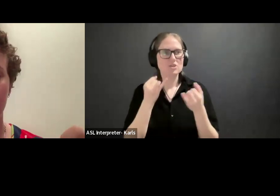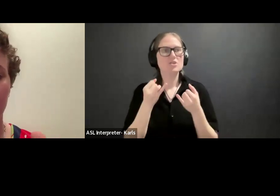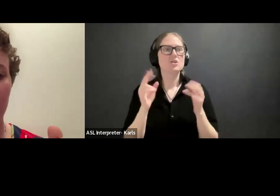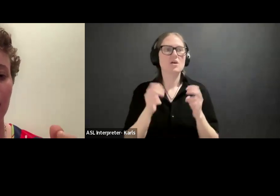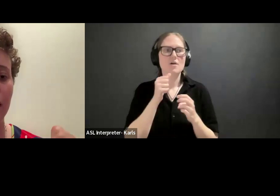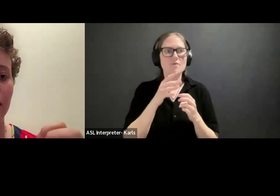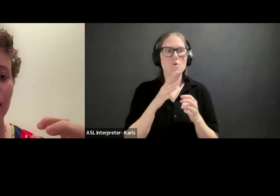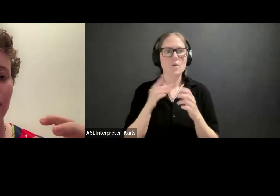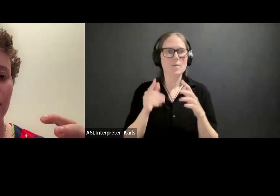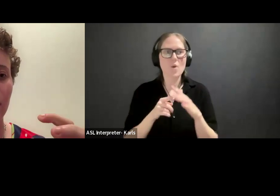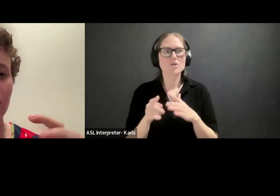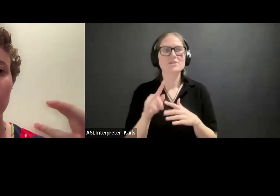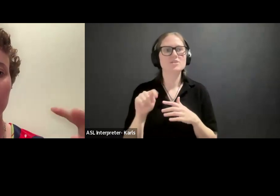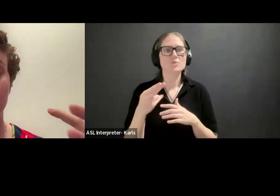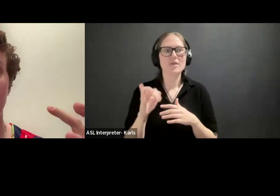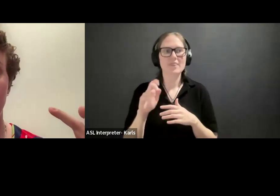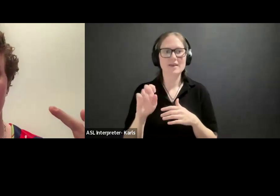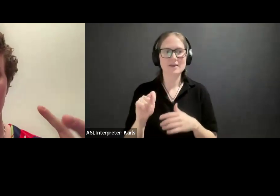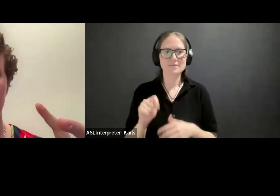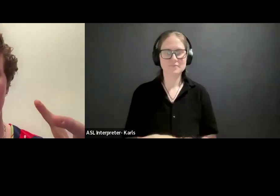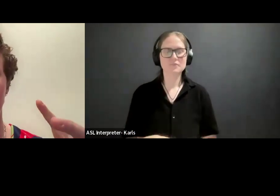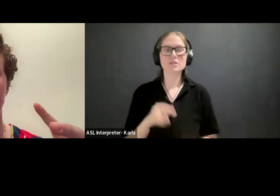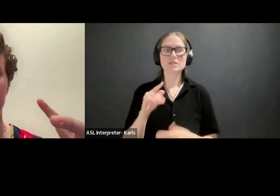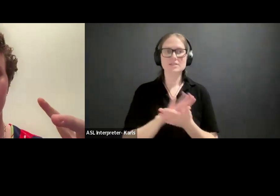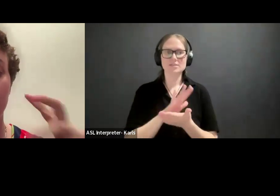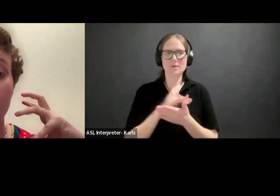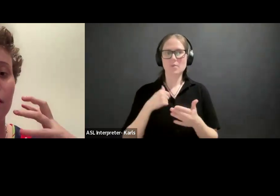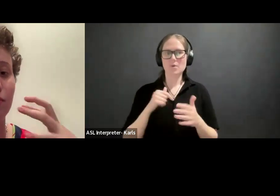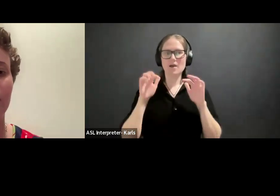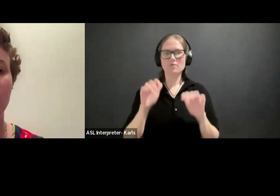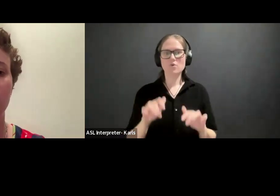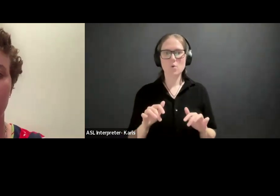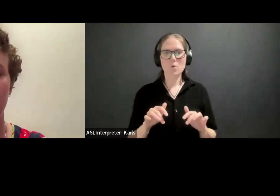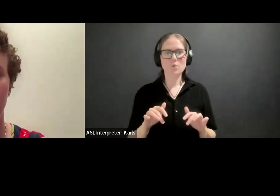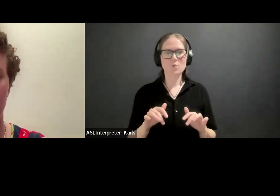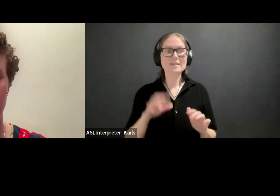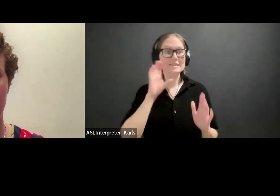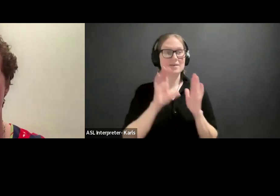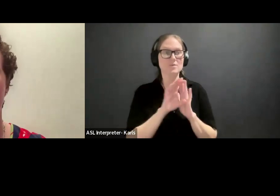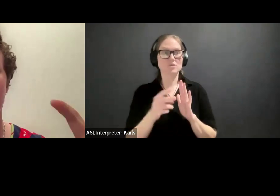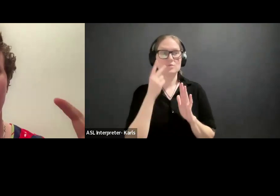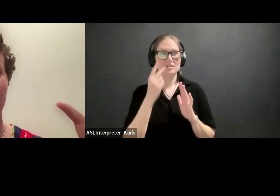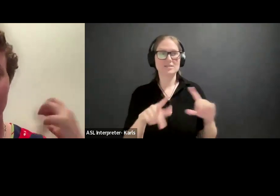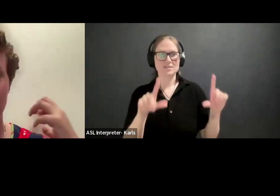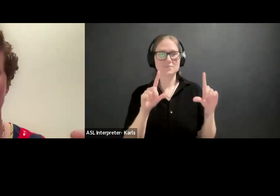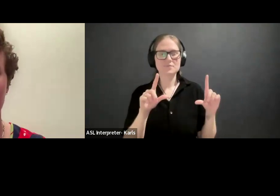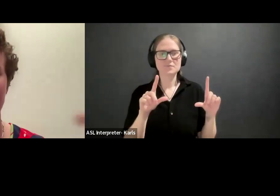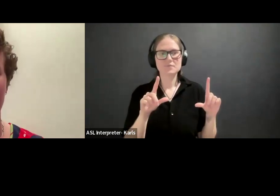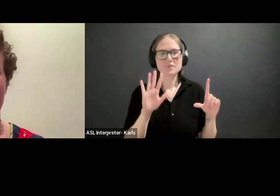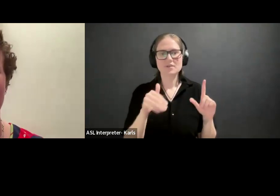I wrote this paper, um, the image you see on screen is the only image I will have.